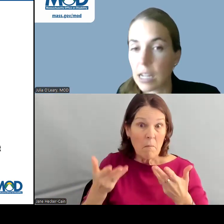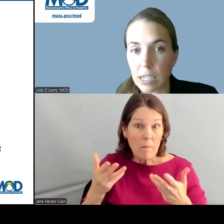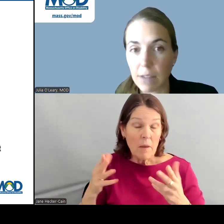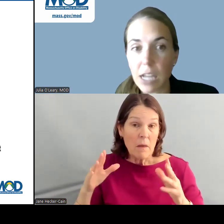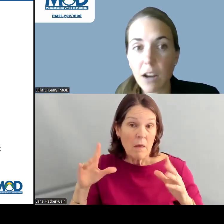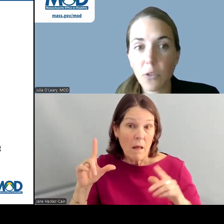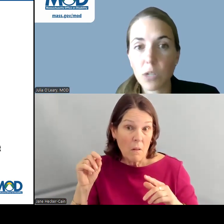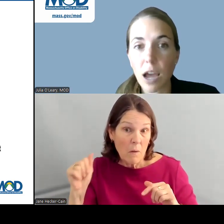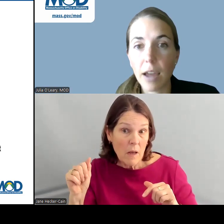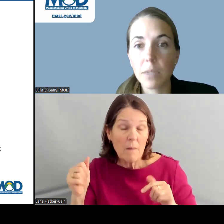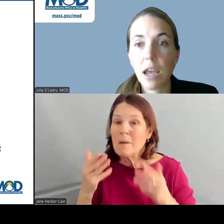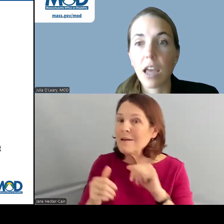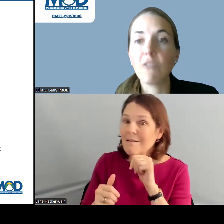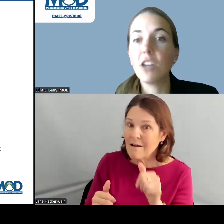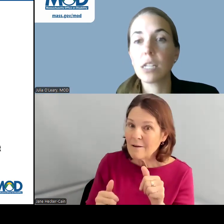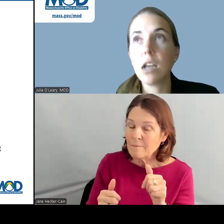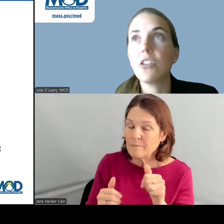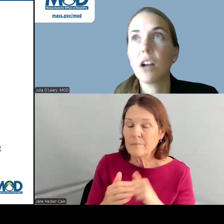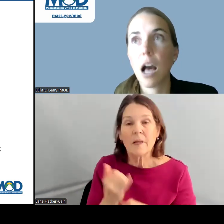That might be leave, it might be a different accommodation.